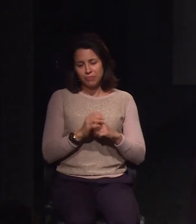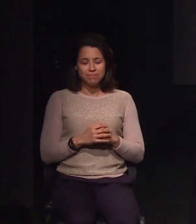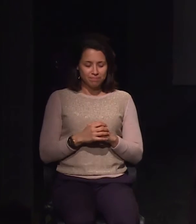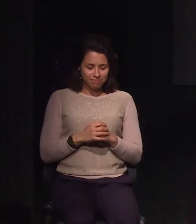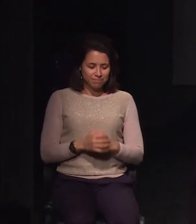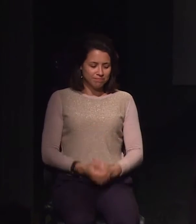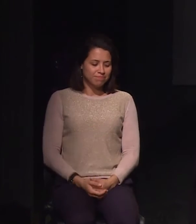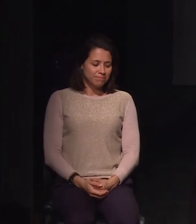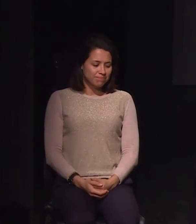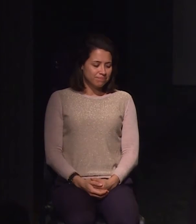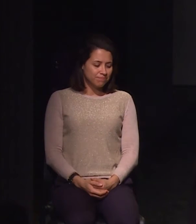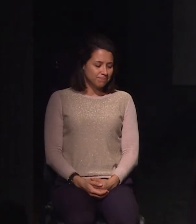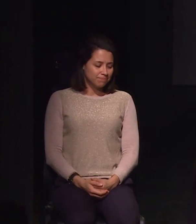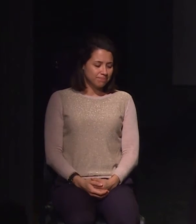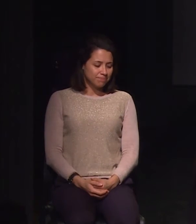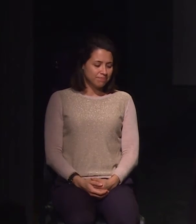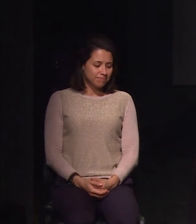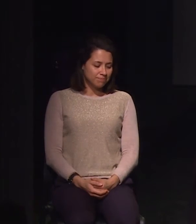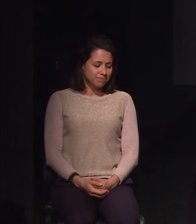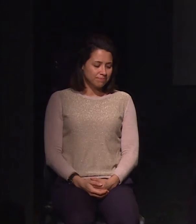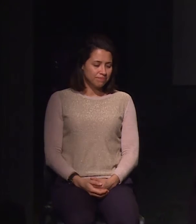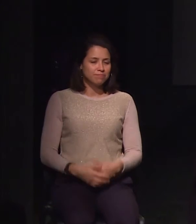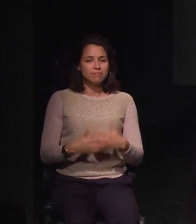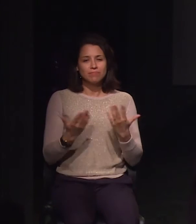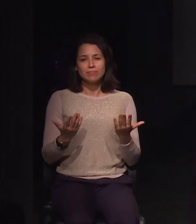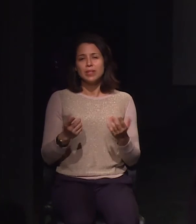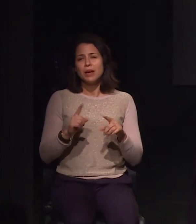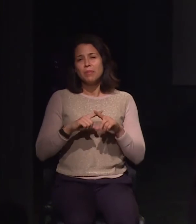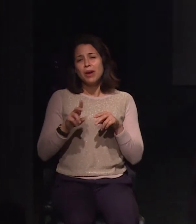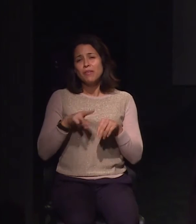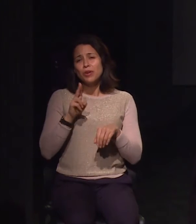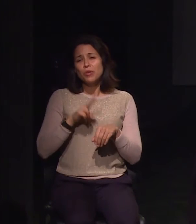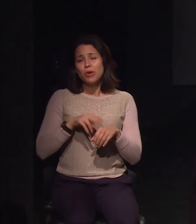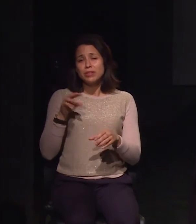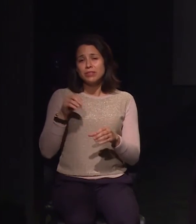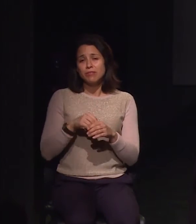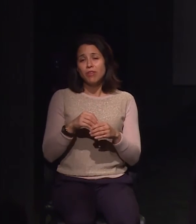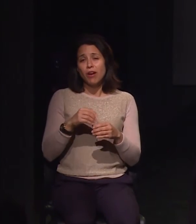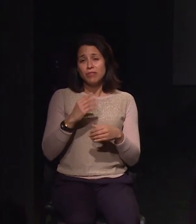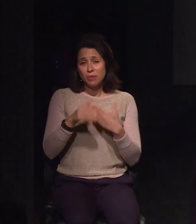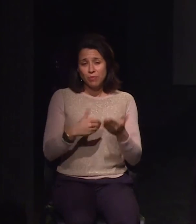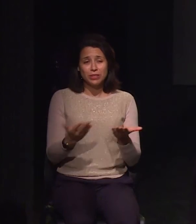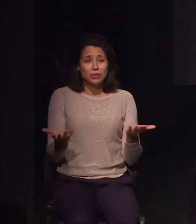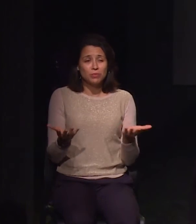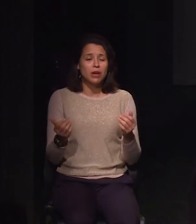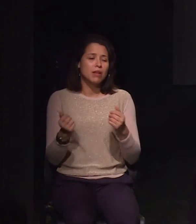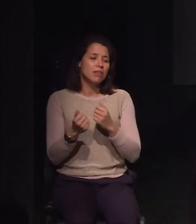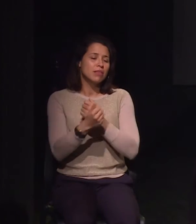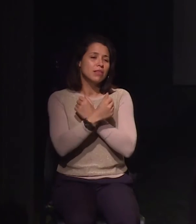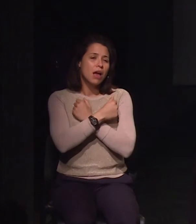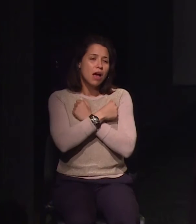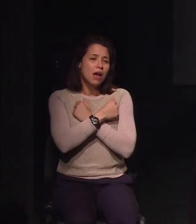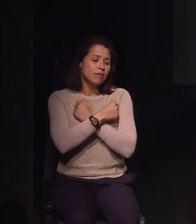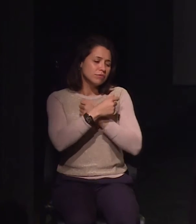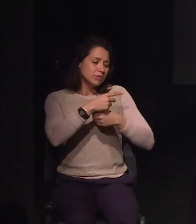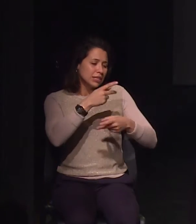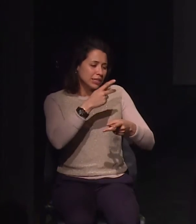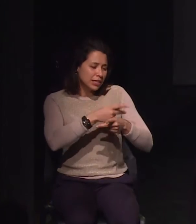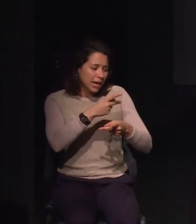That’s not to say there isn’t love and nurturing and all of that, but we have to